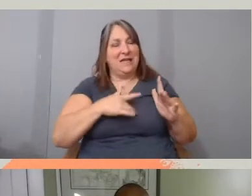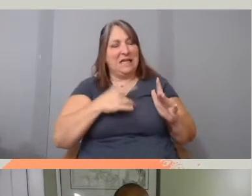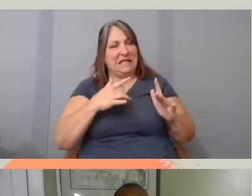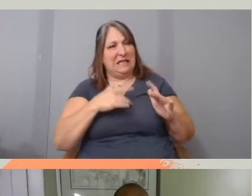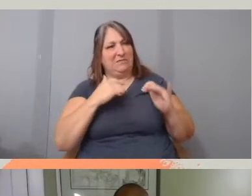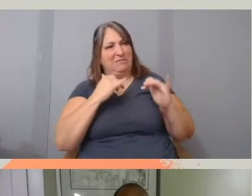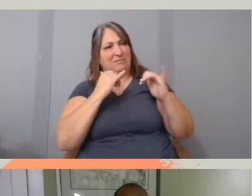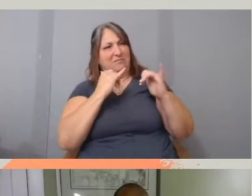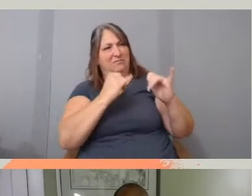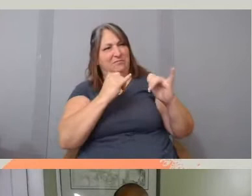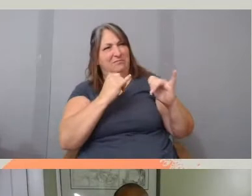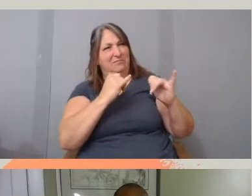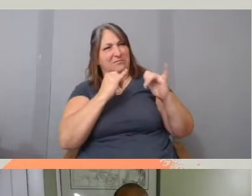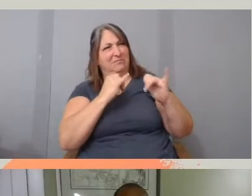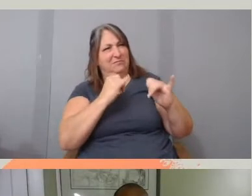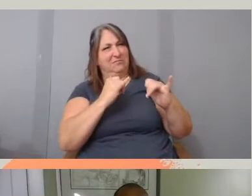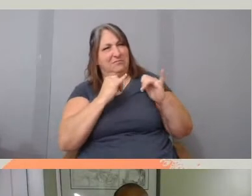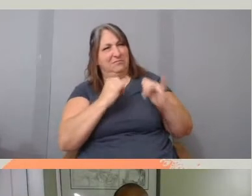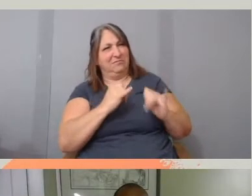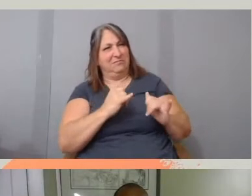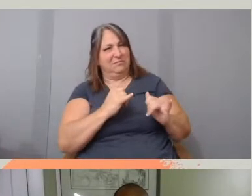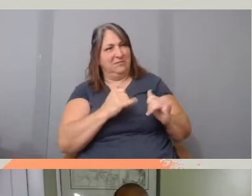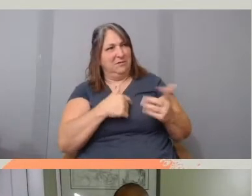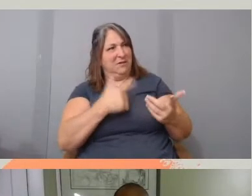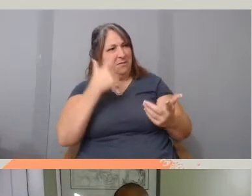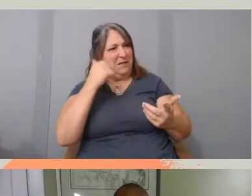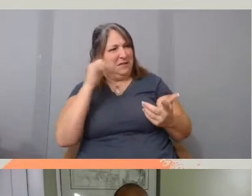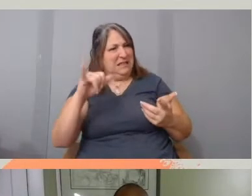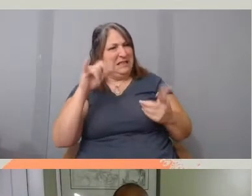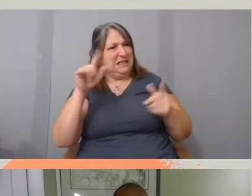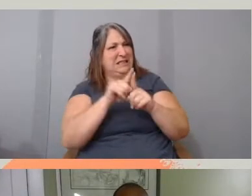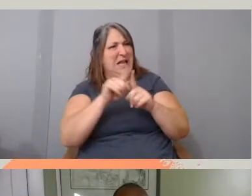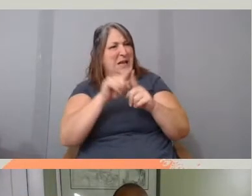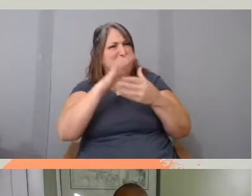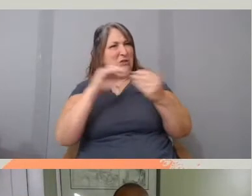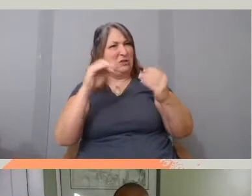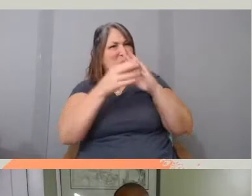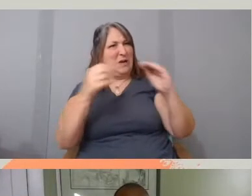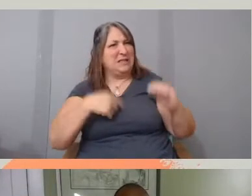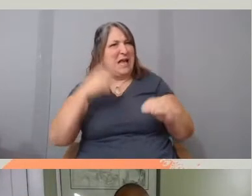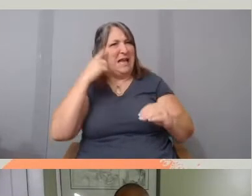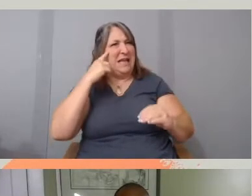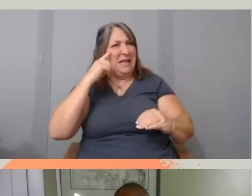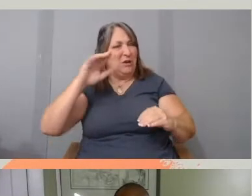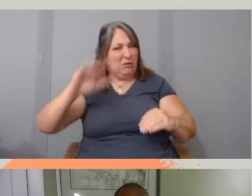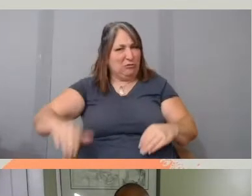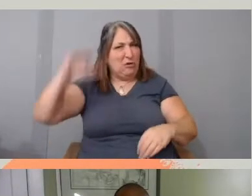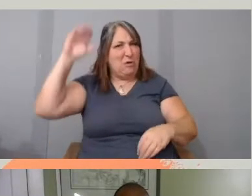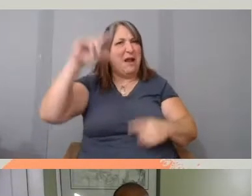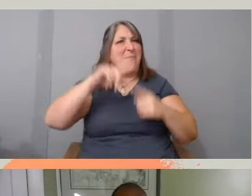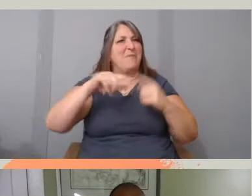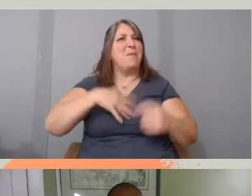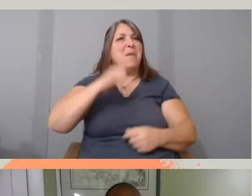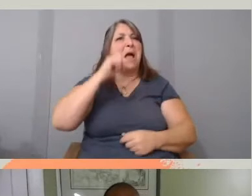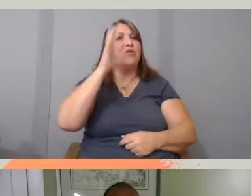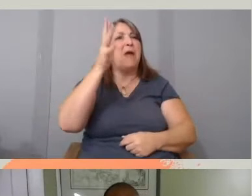"Oh, well, this is because I've been hearing these stories my whole life from my grandmother's story." And, you know, even though her refugee story is